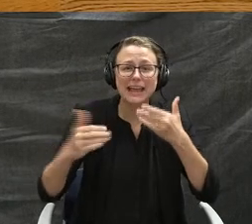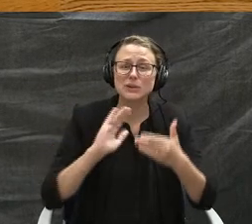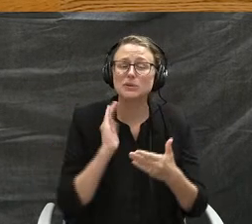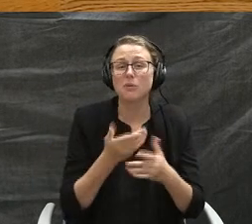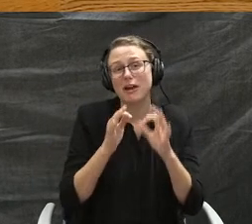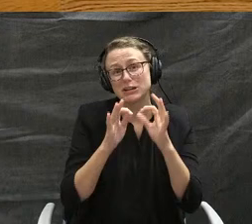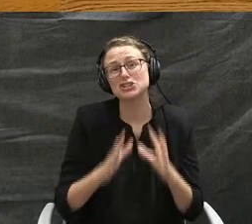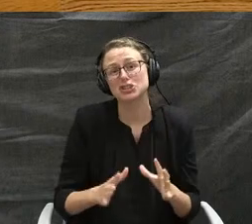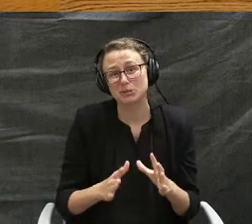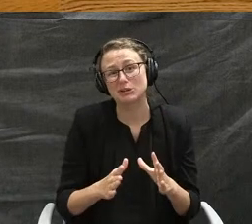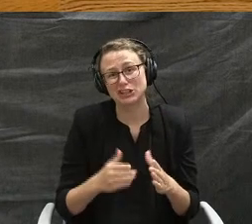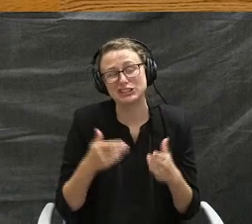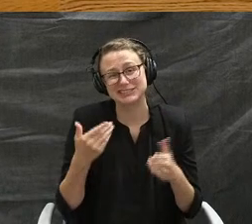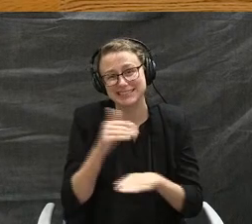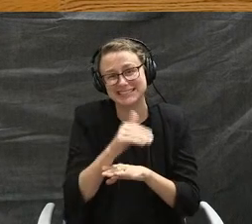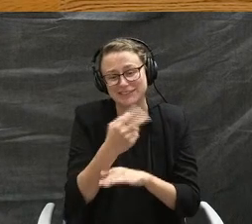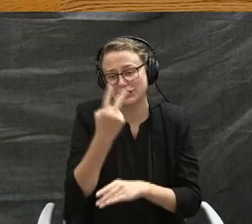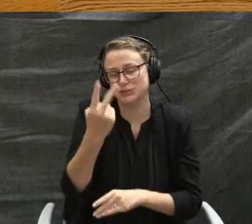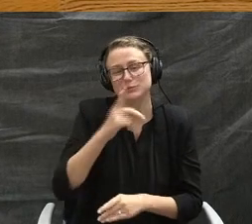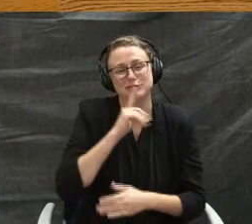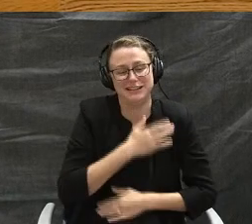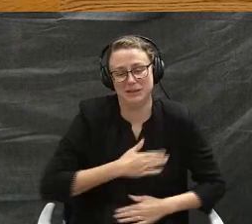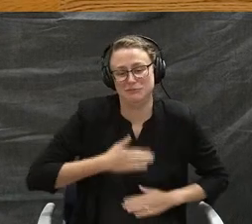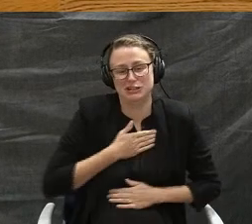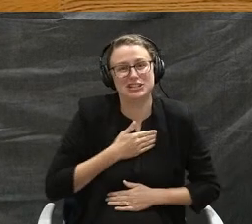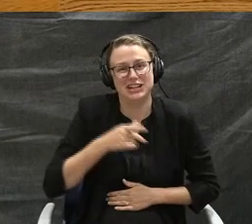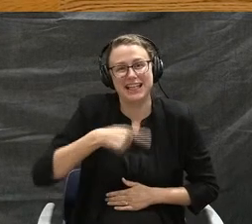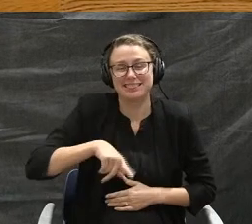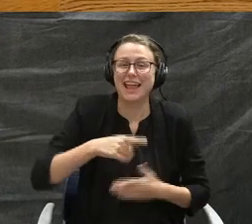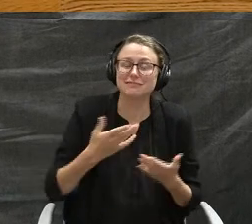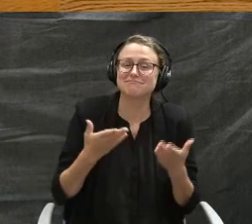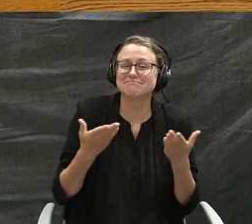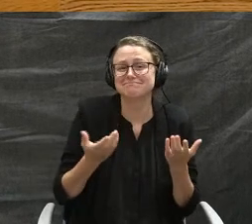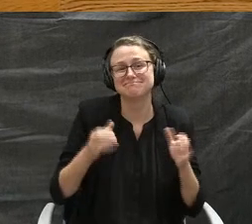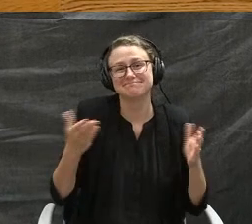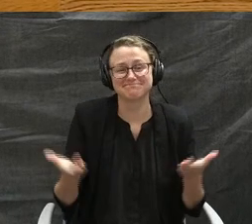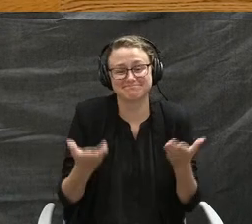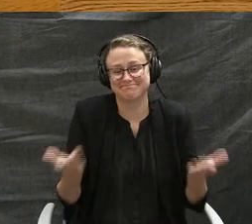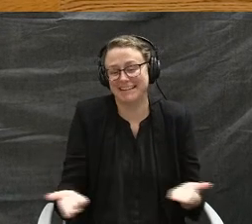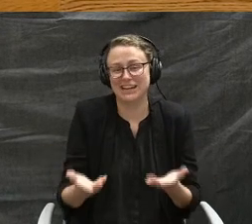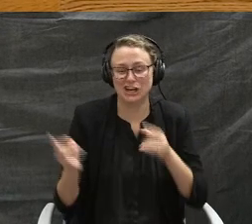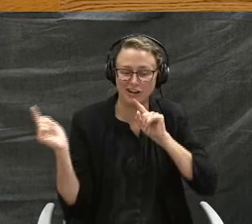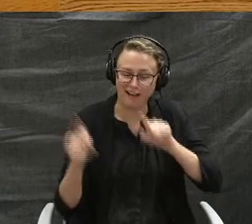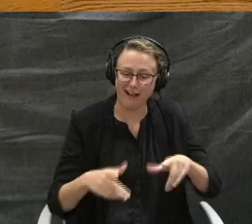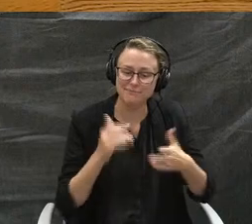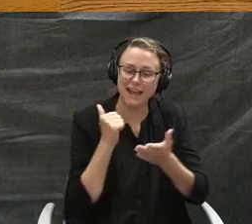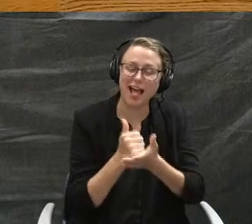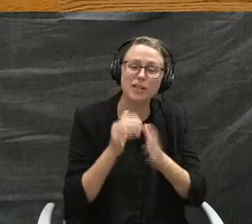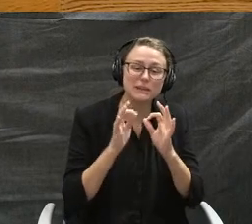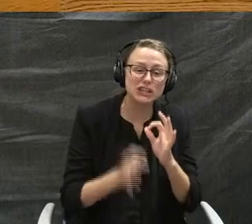This evening. We really appreciate that they were able to be here tonight to help interpret for our staff and